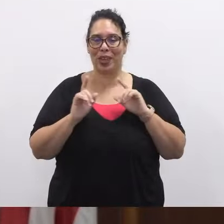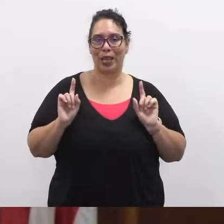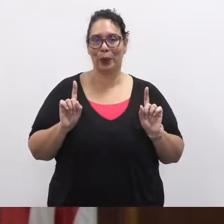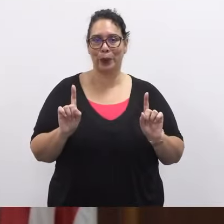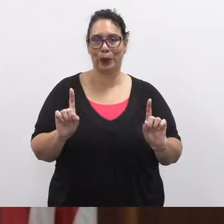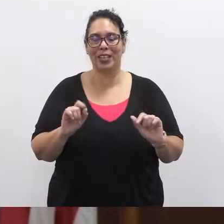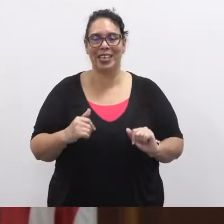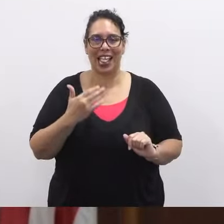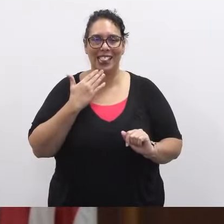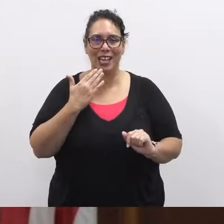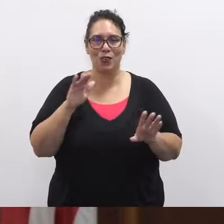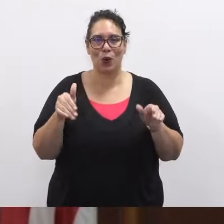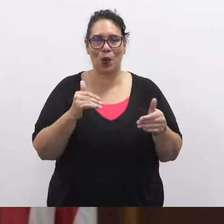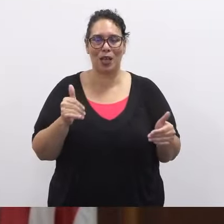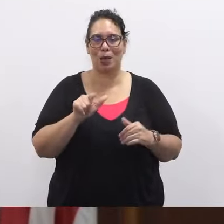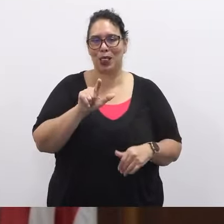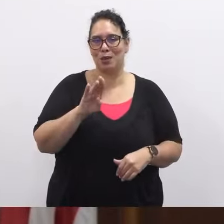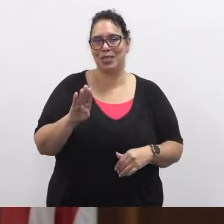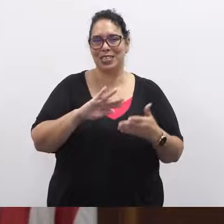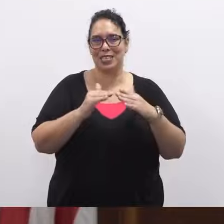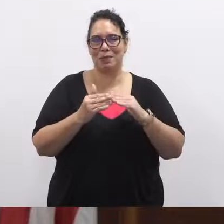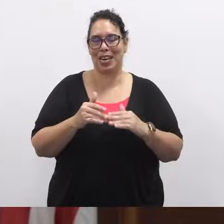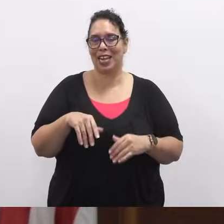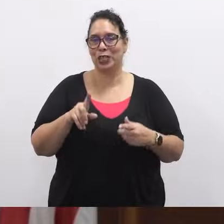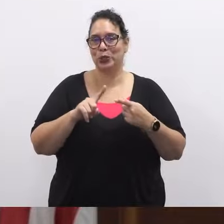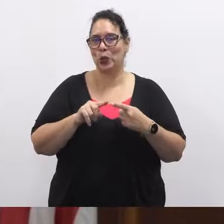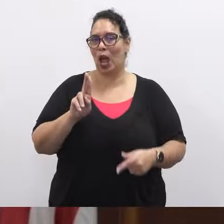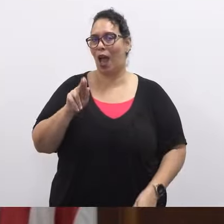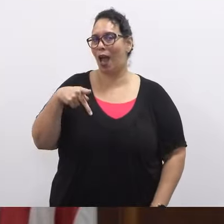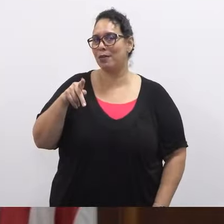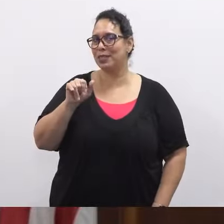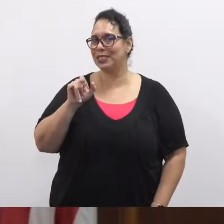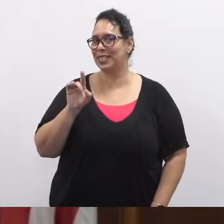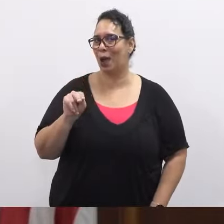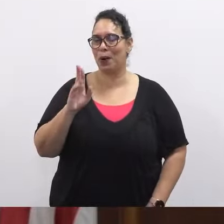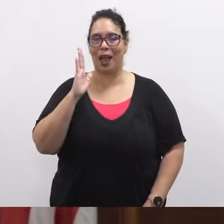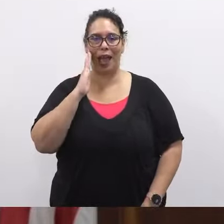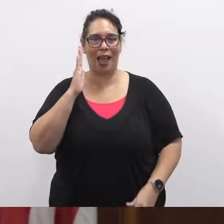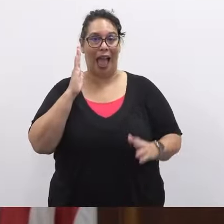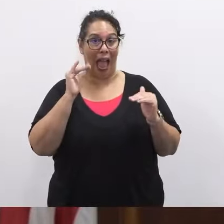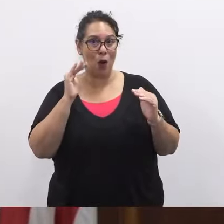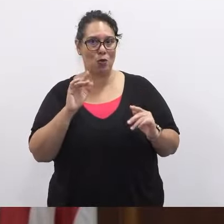thank you for welcoming the Long Beach community to Uptown. And I hope it's the first of many, many events there.